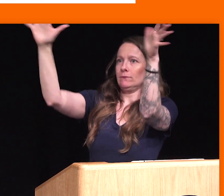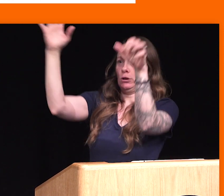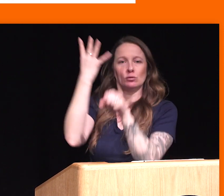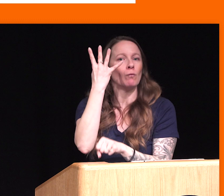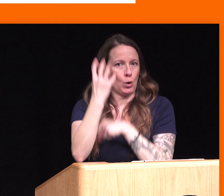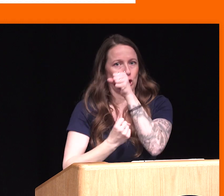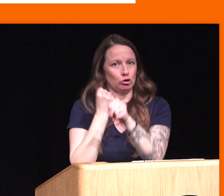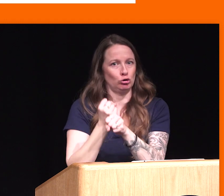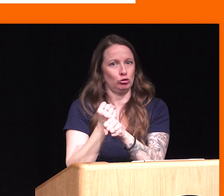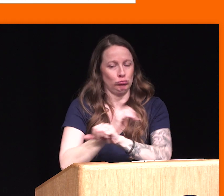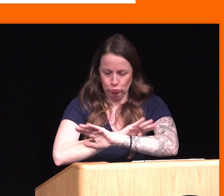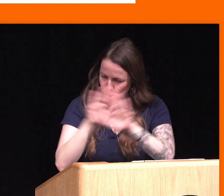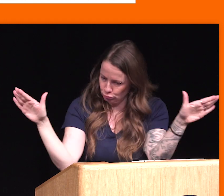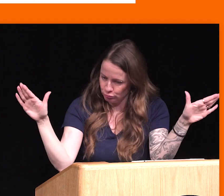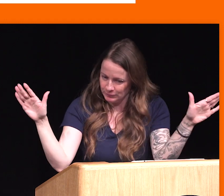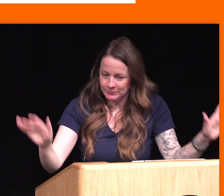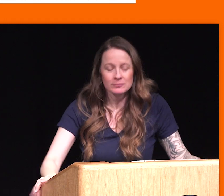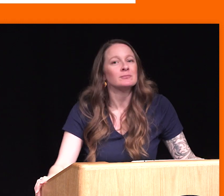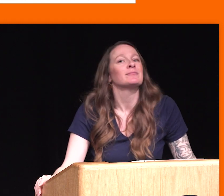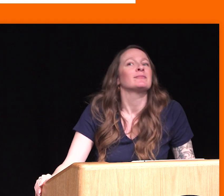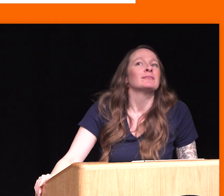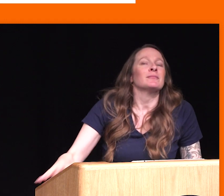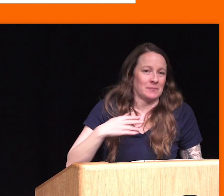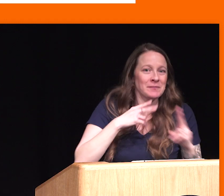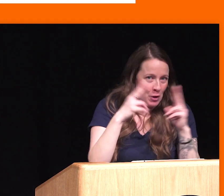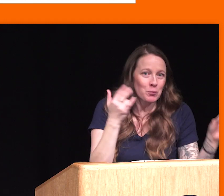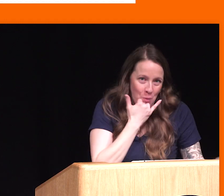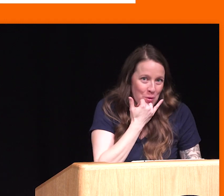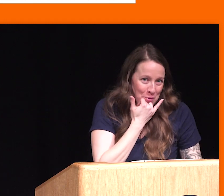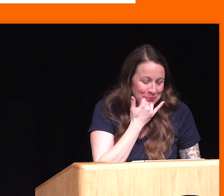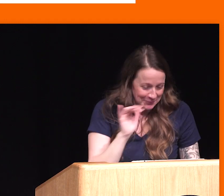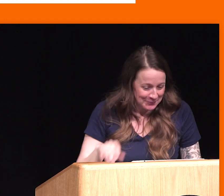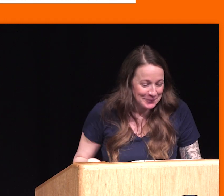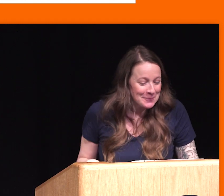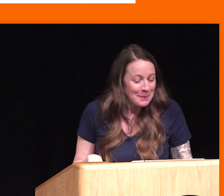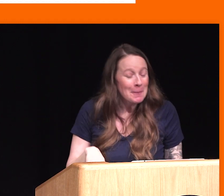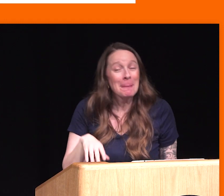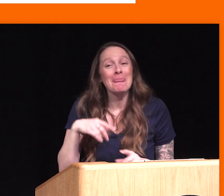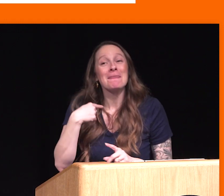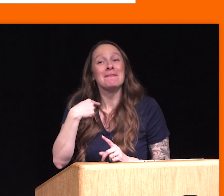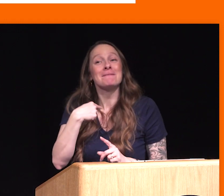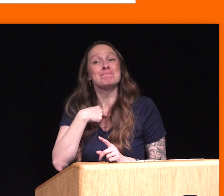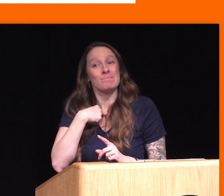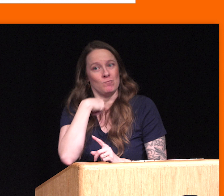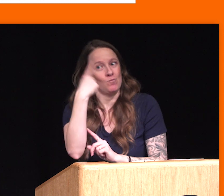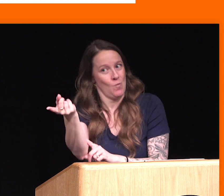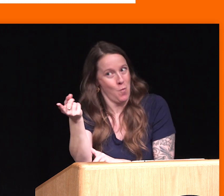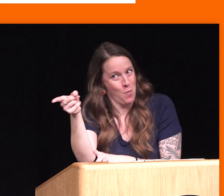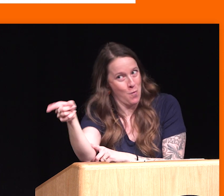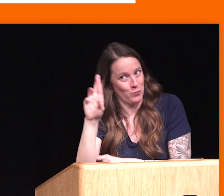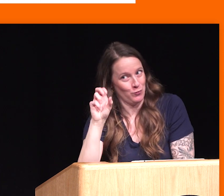I really wanted to finish it within 4 years. I was very wrong about that, but that's what I wanted.